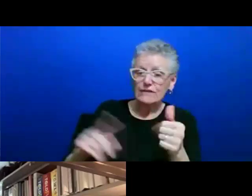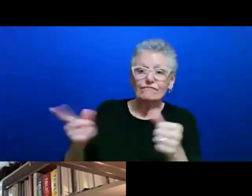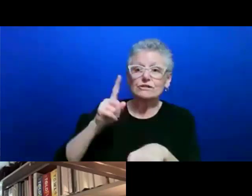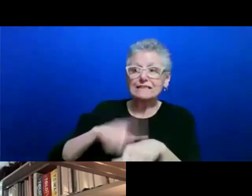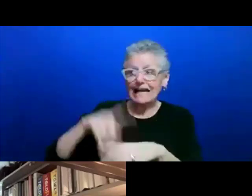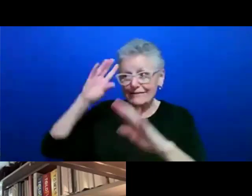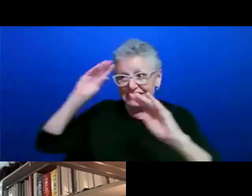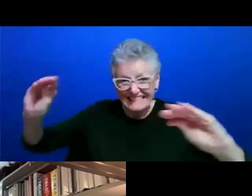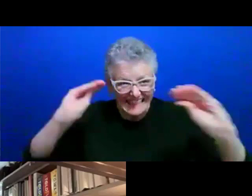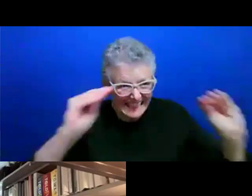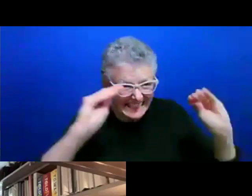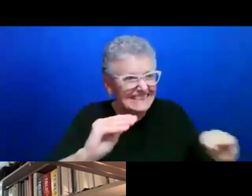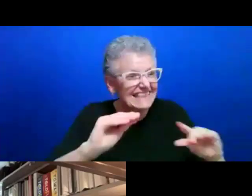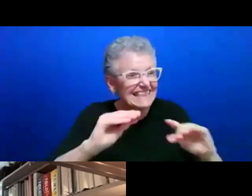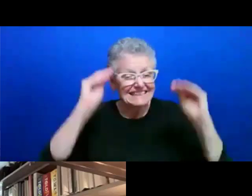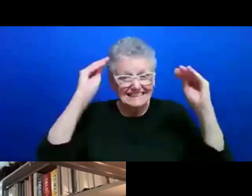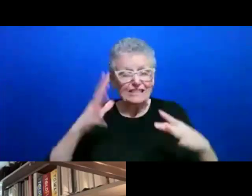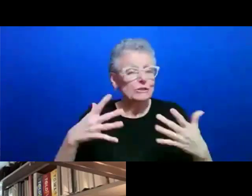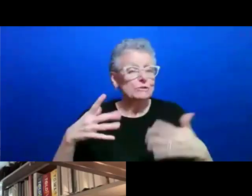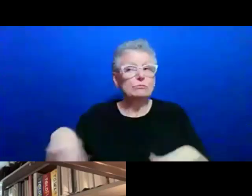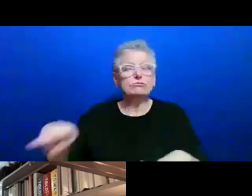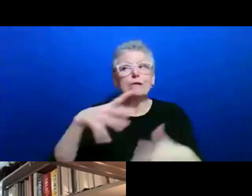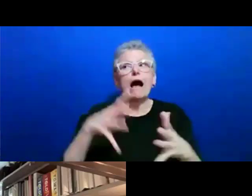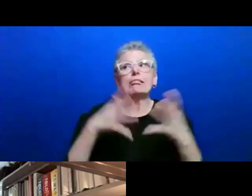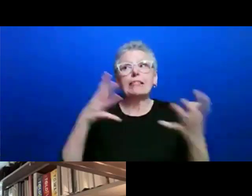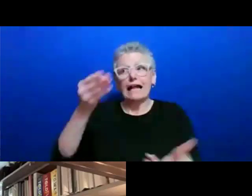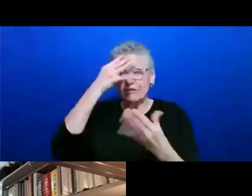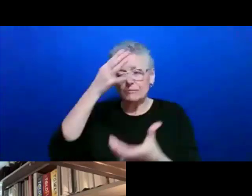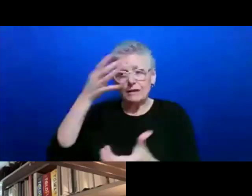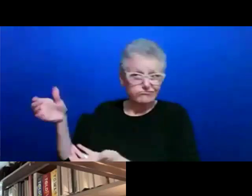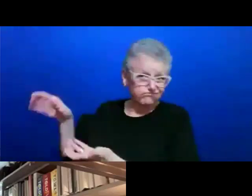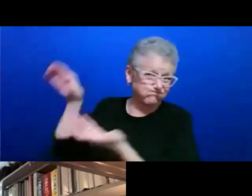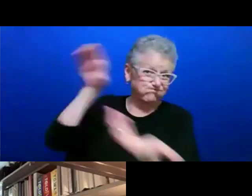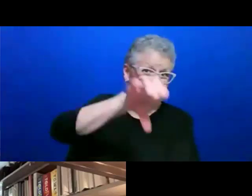a lot to throw at them all at once, and so I try to send those tips, just one little bullet